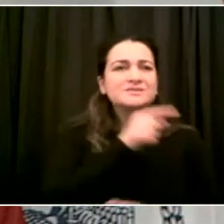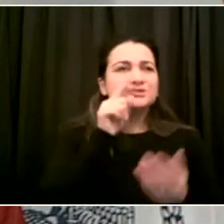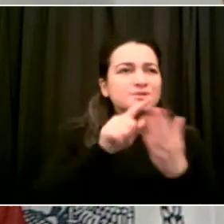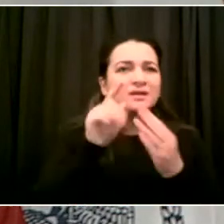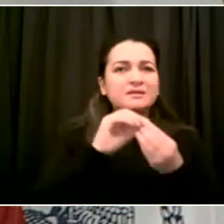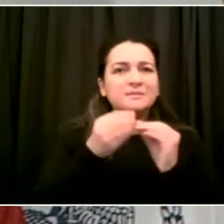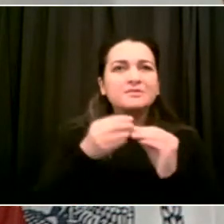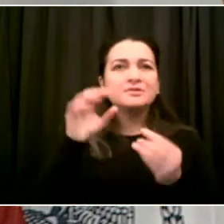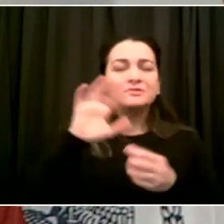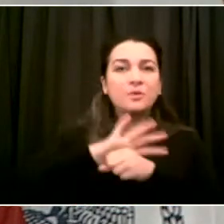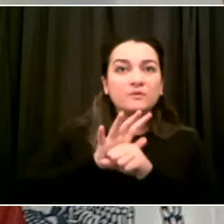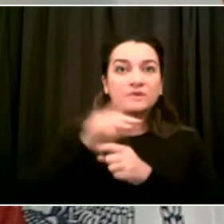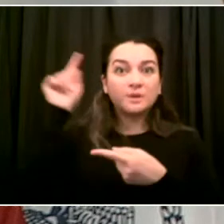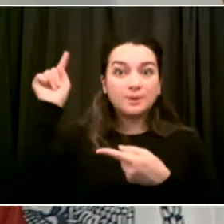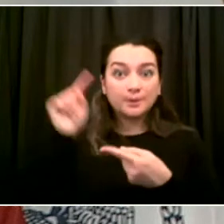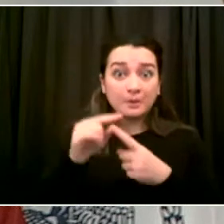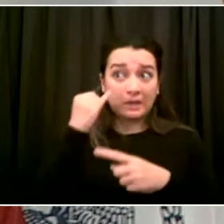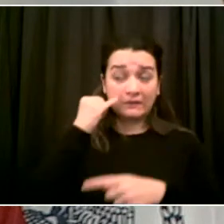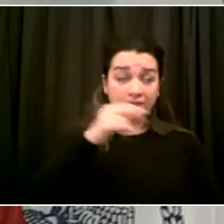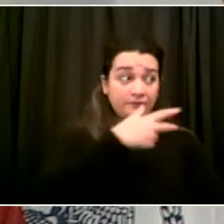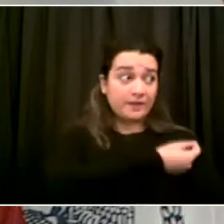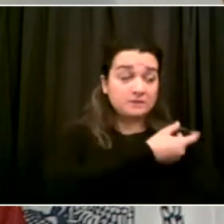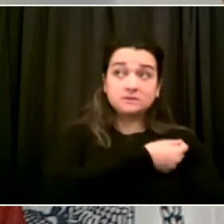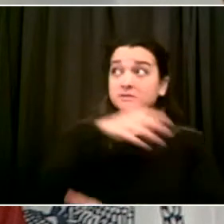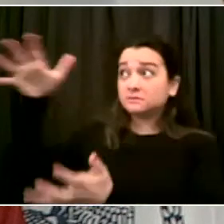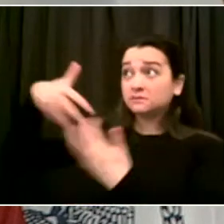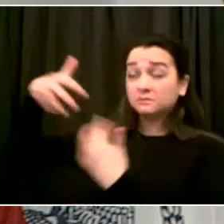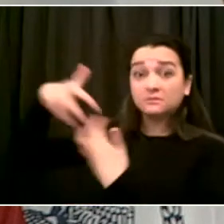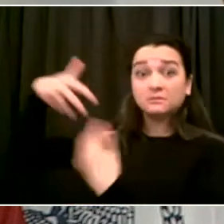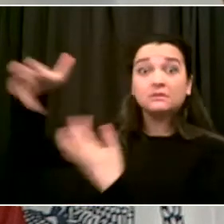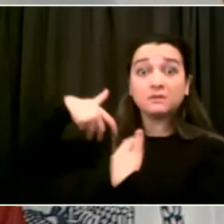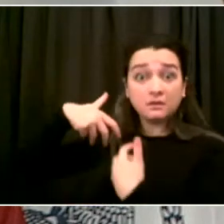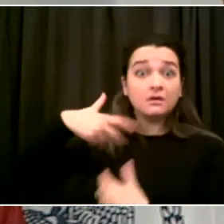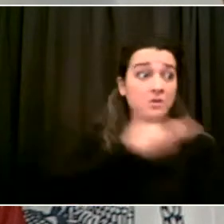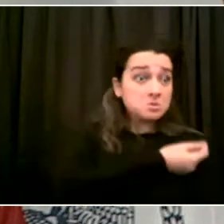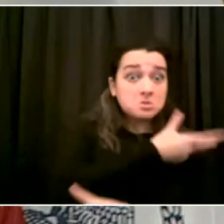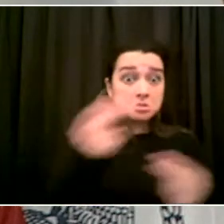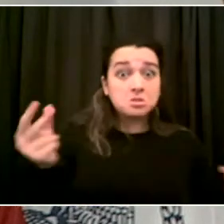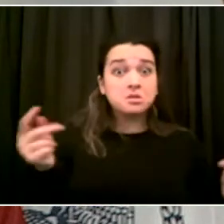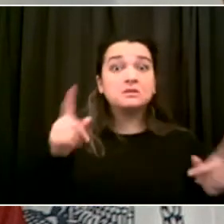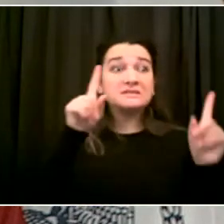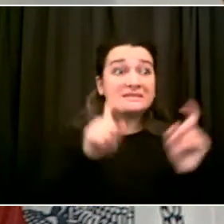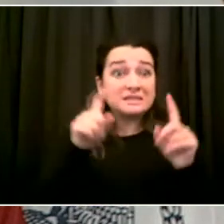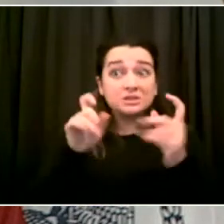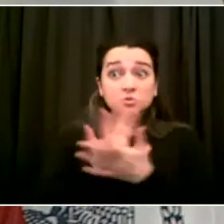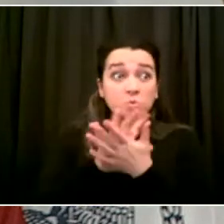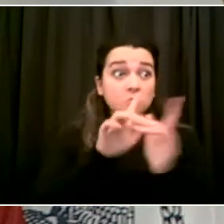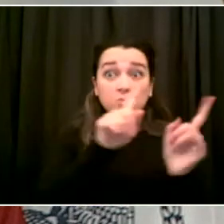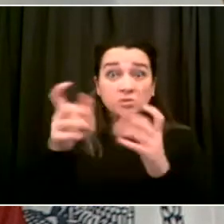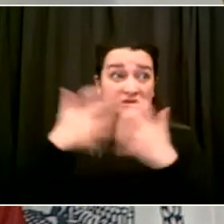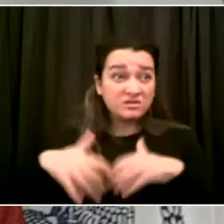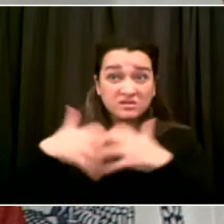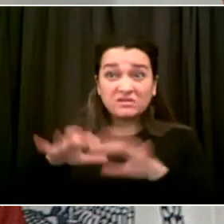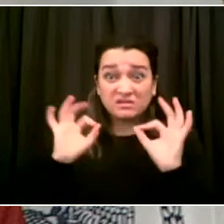CASES AND THE QUESTION OF THE NEW VARIANT. OBVIOUSLY WE NEED TO EXPAND TESTITING CACAAPCICT BUT I WANT TO